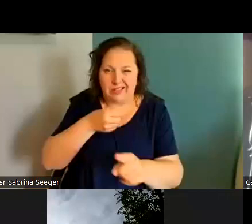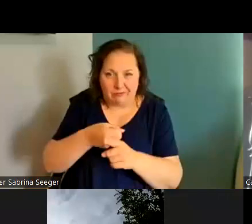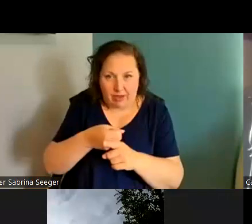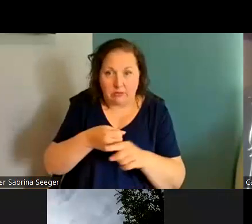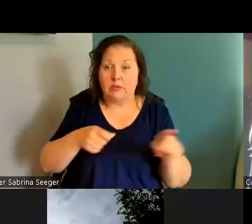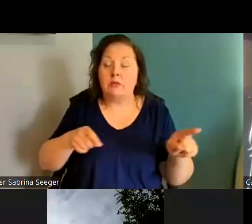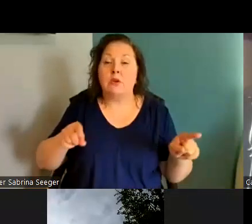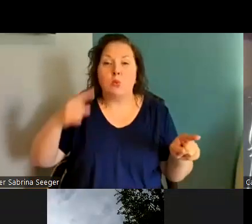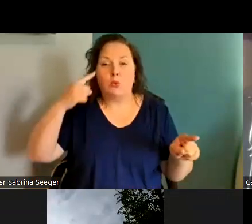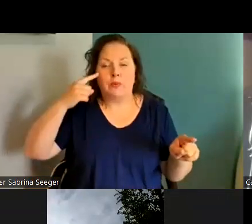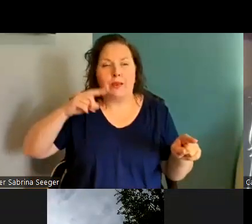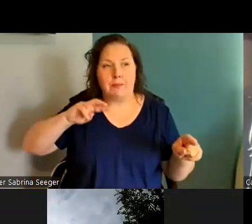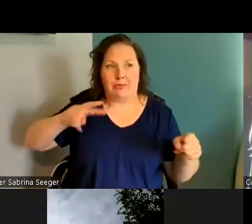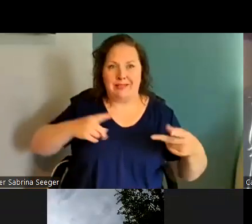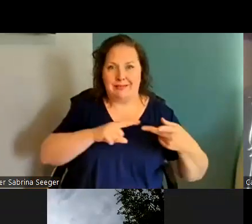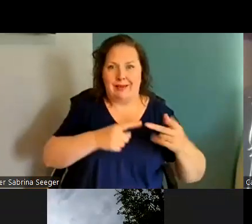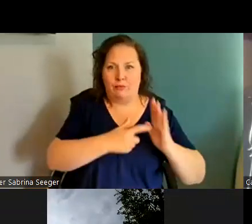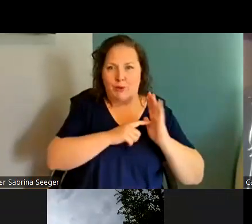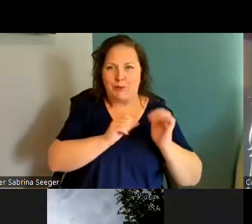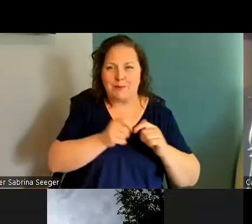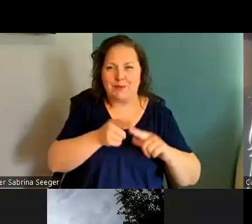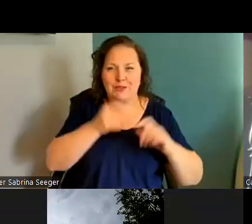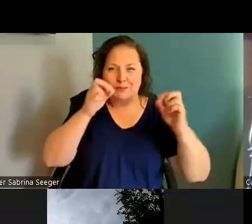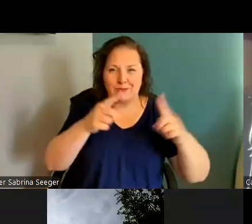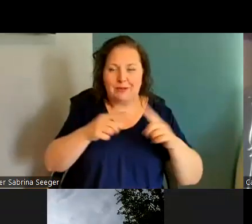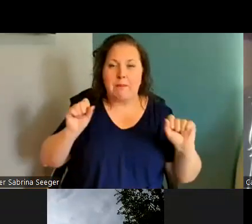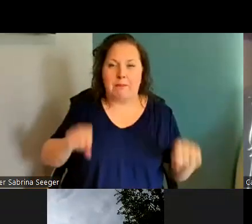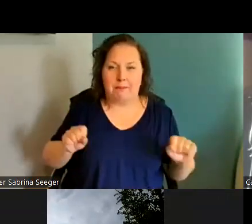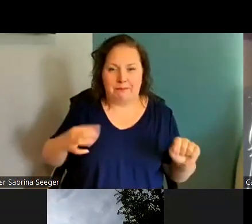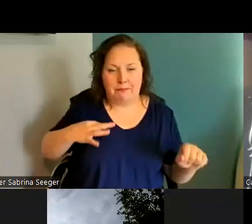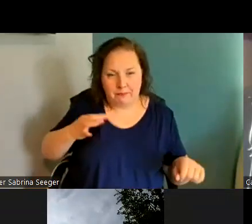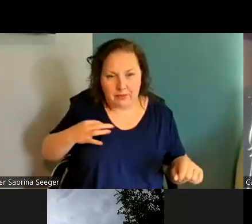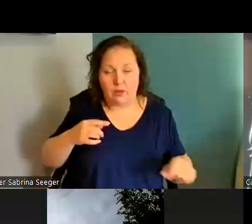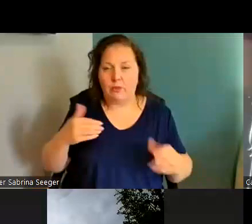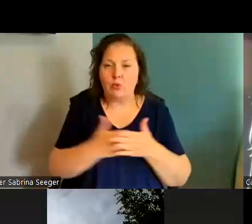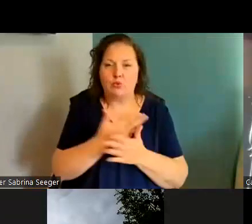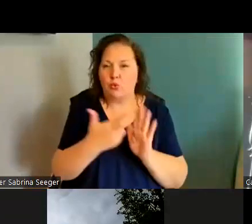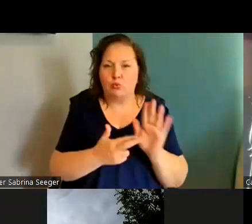the second criteria for special education eligibility. Those new rules apply to all LEAs.